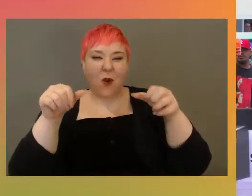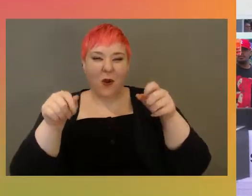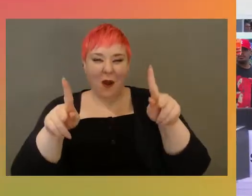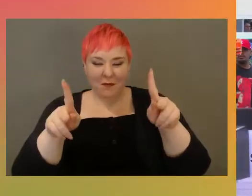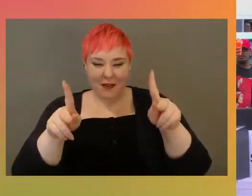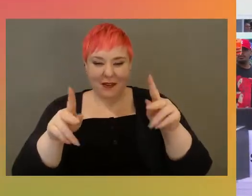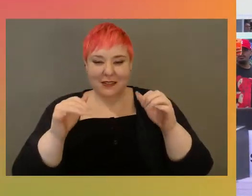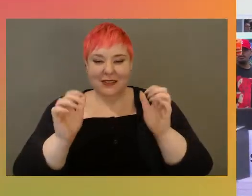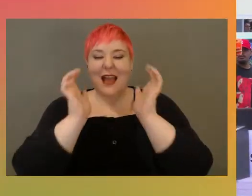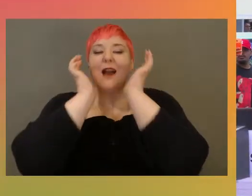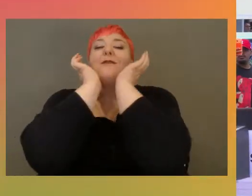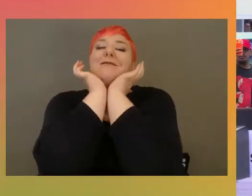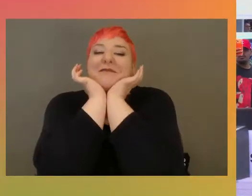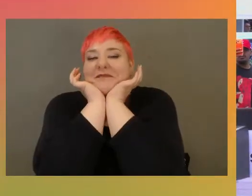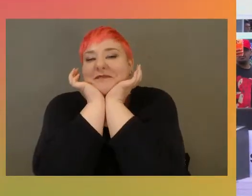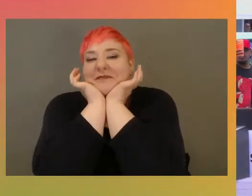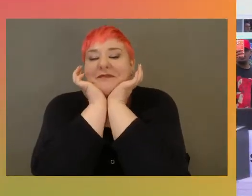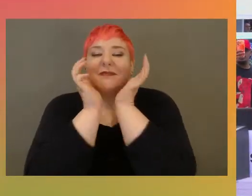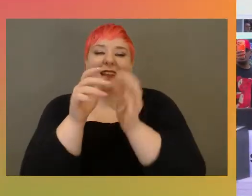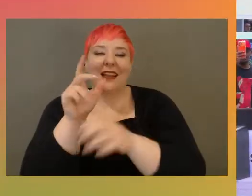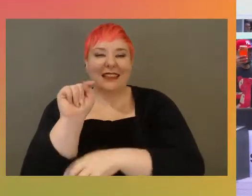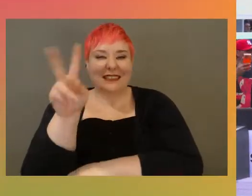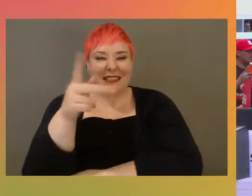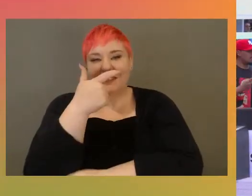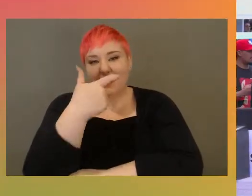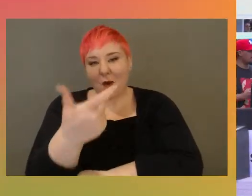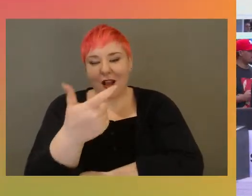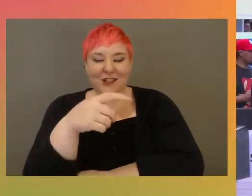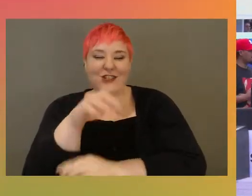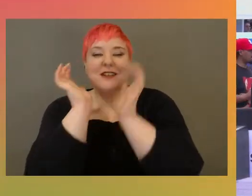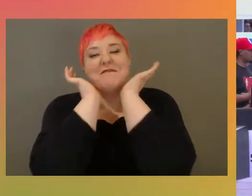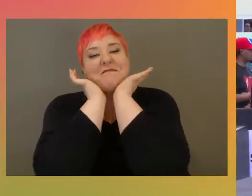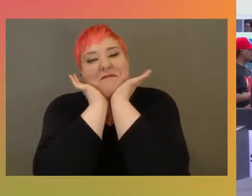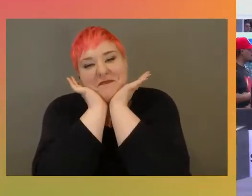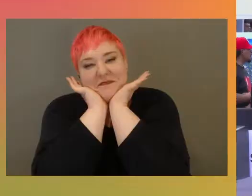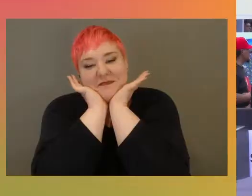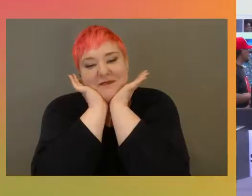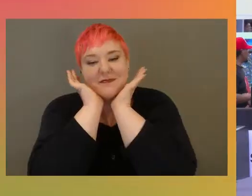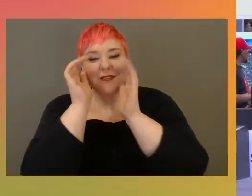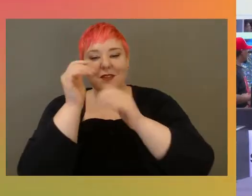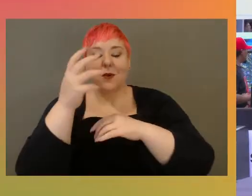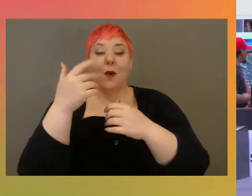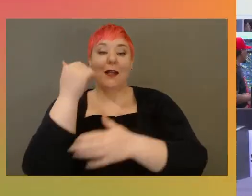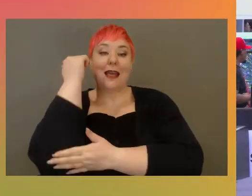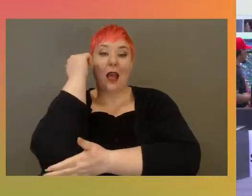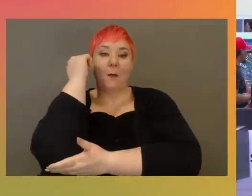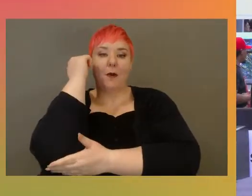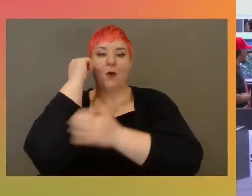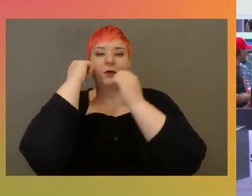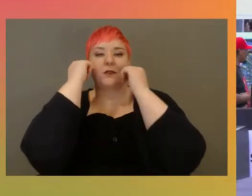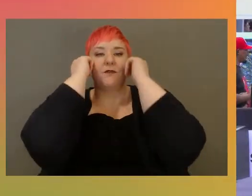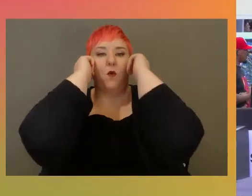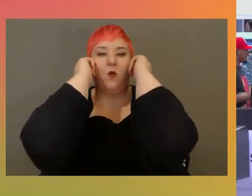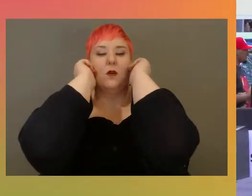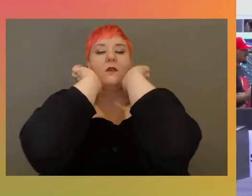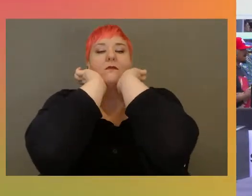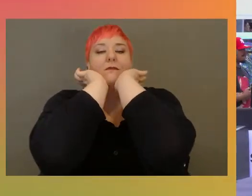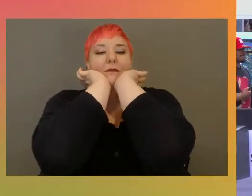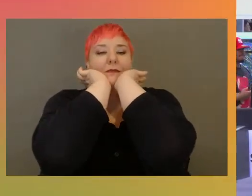ROLL ONTO YOUR BELLIES. THIS IS A PHOTO OP.